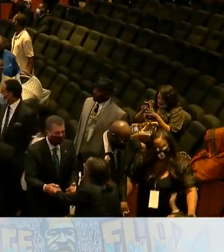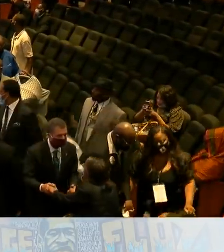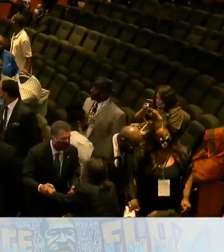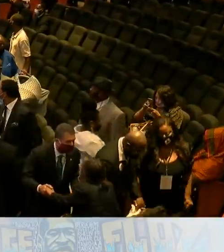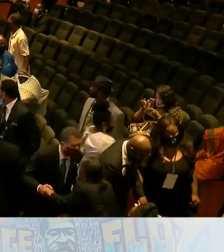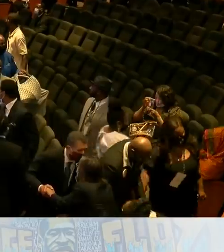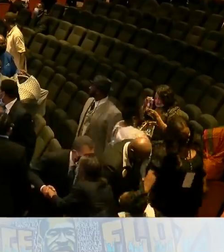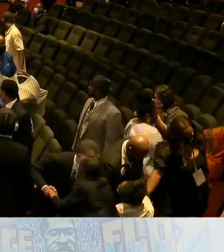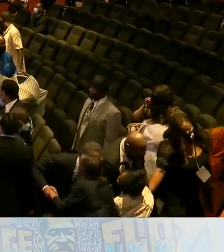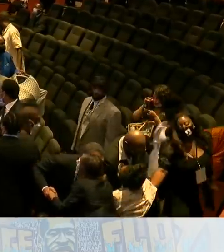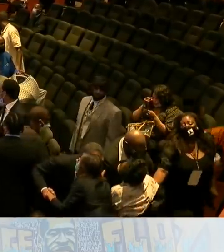REMAIN SEATED.